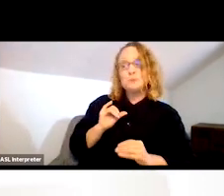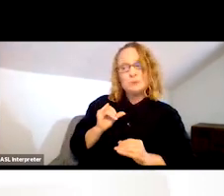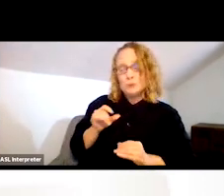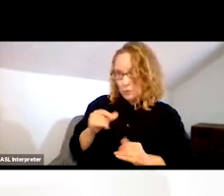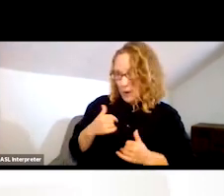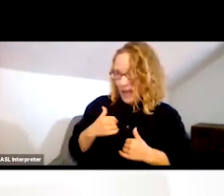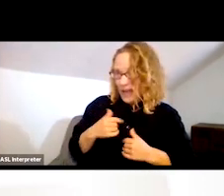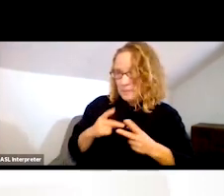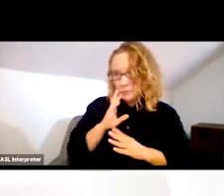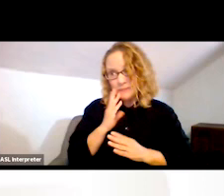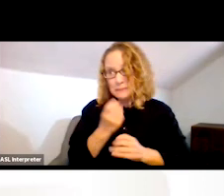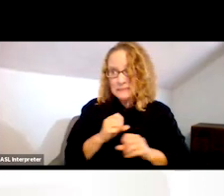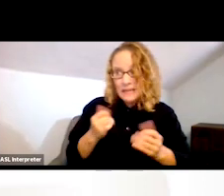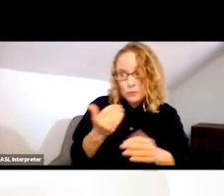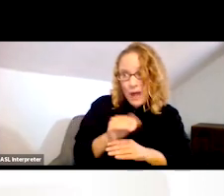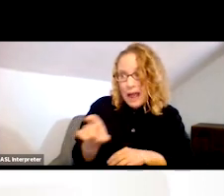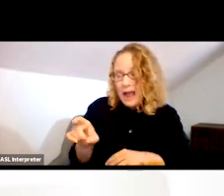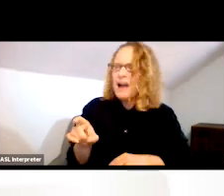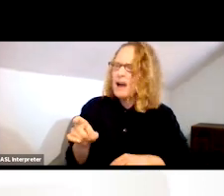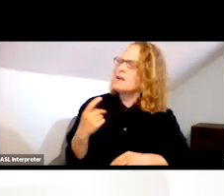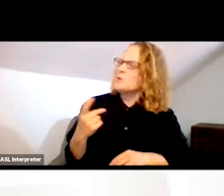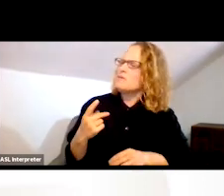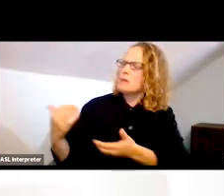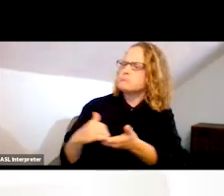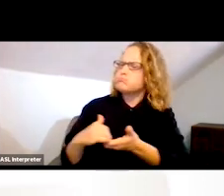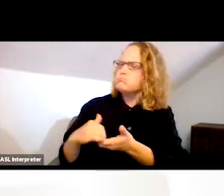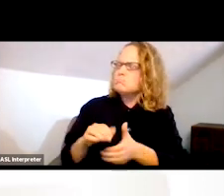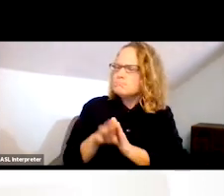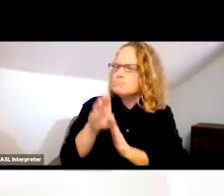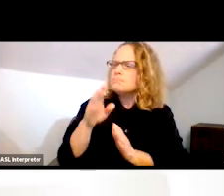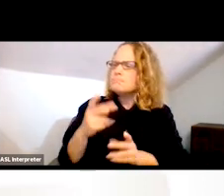So peer supports allowed me to have the opportunity,